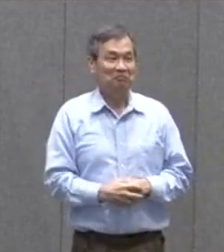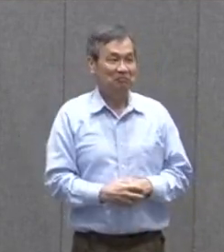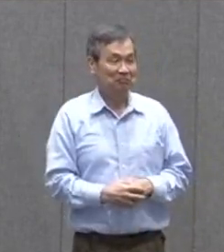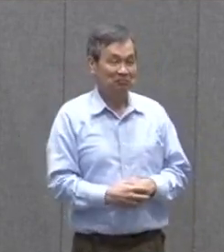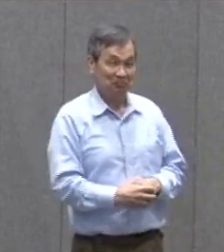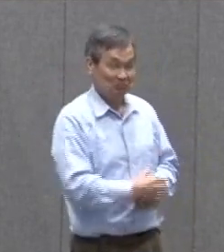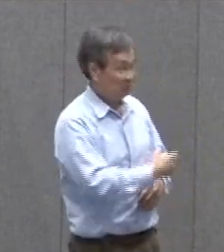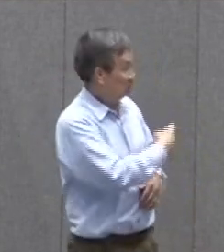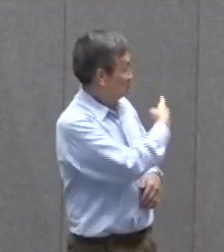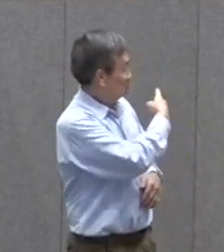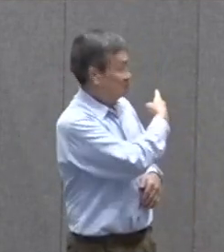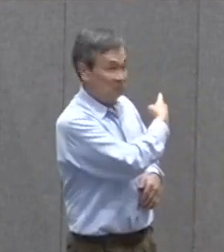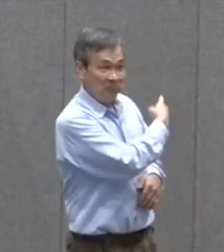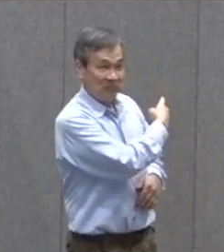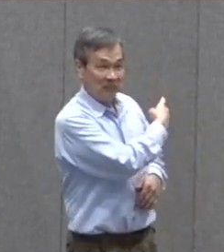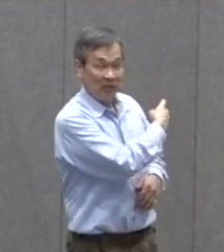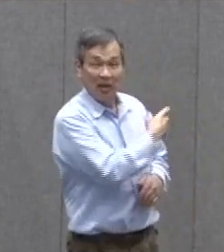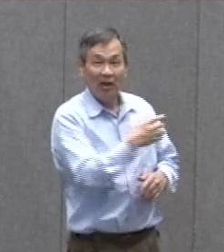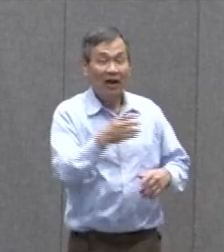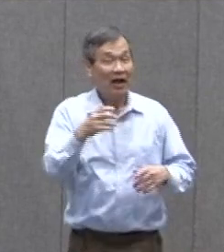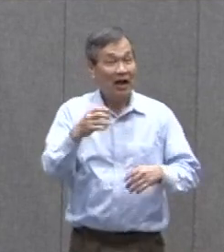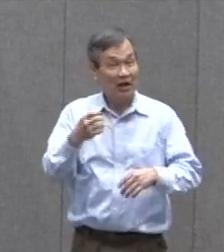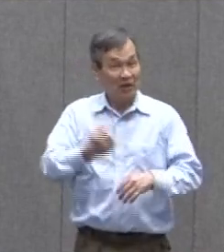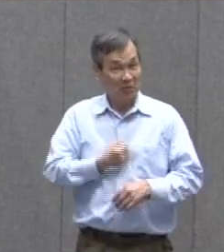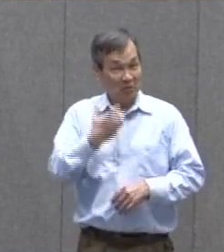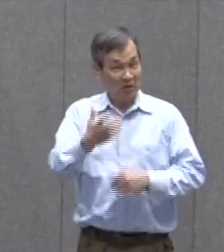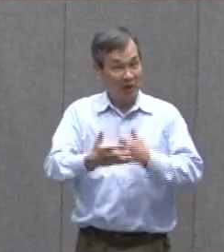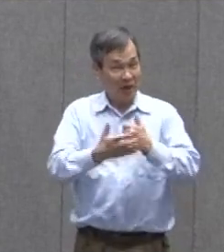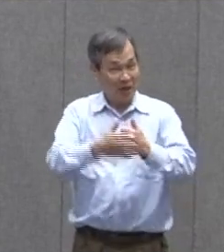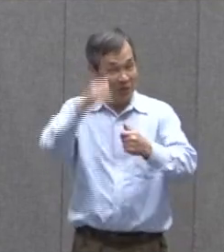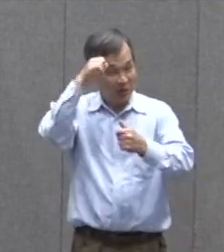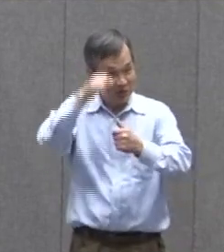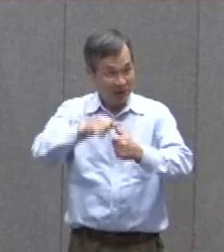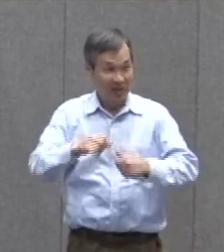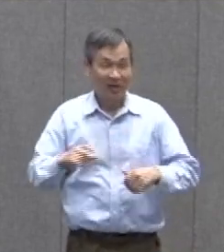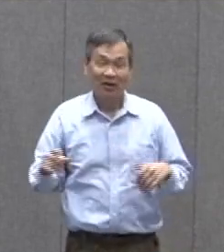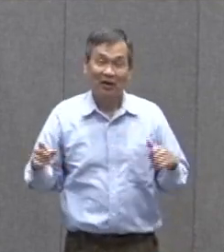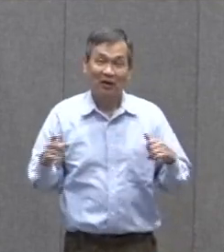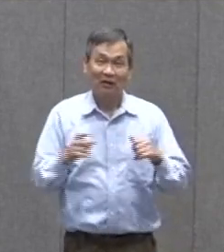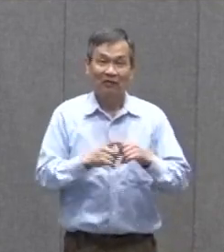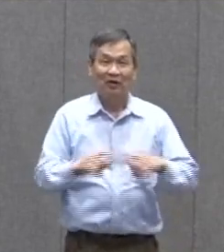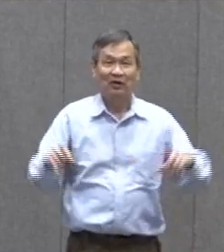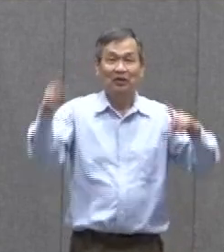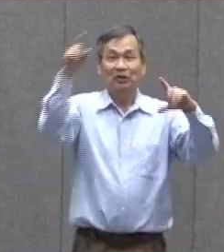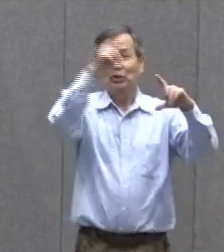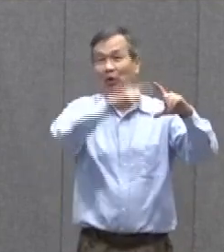Here's a little poem to help us remember. First we draw a loop and then a line